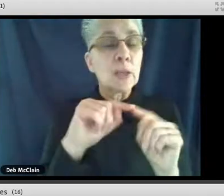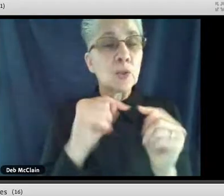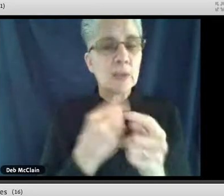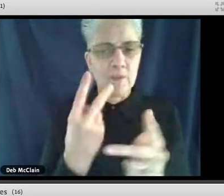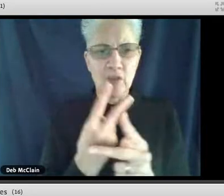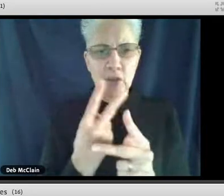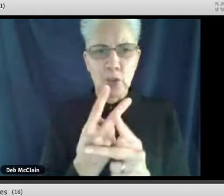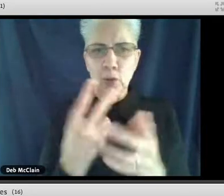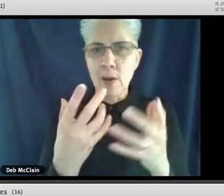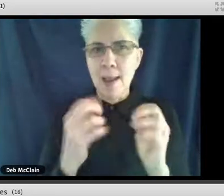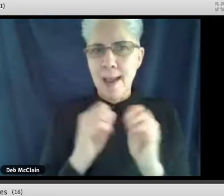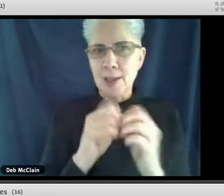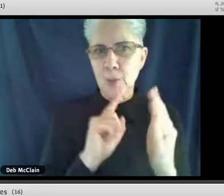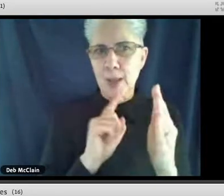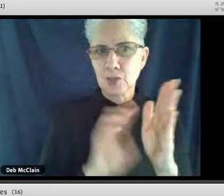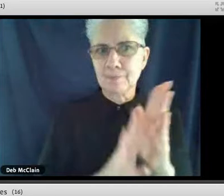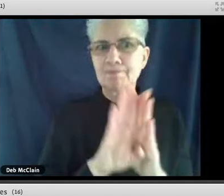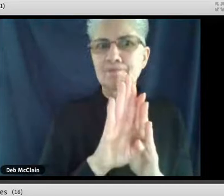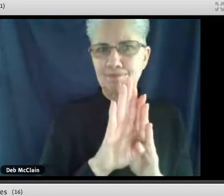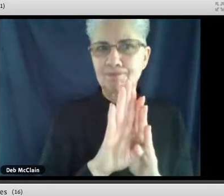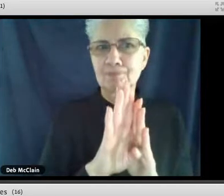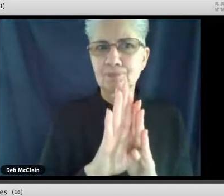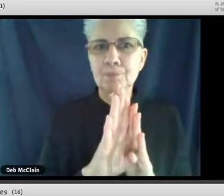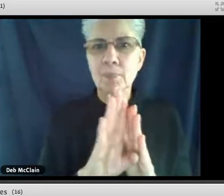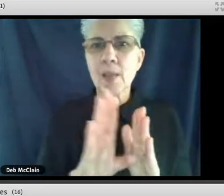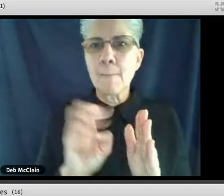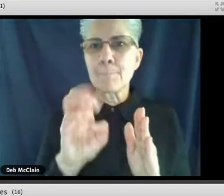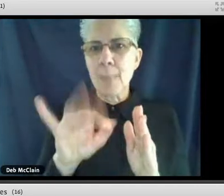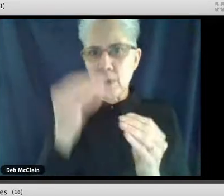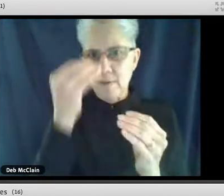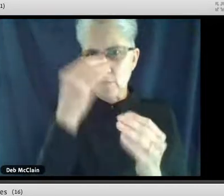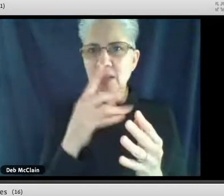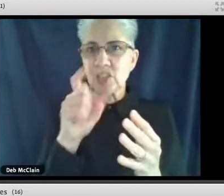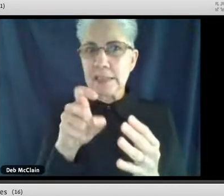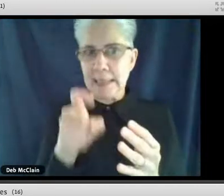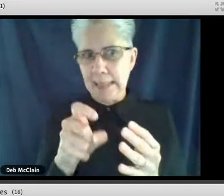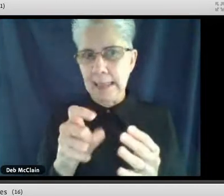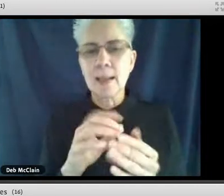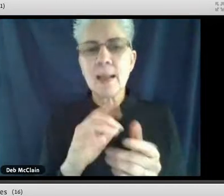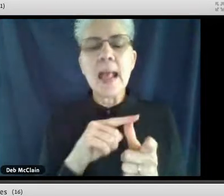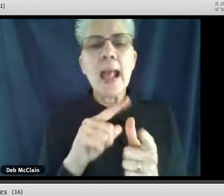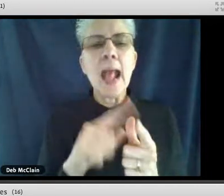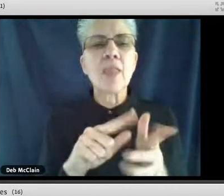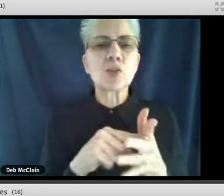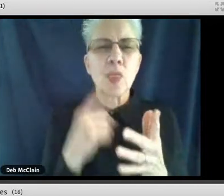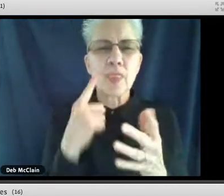how to actually get Mary's information that she needs, and then you can start thinking about cross-promotion.